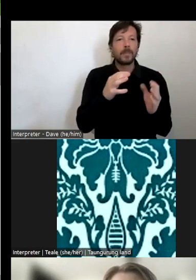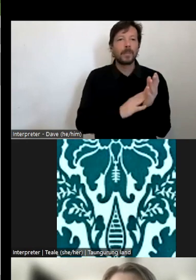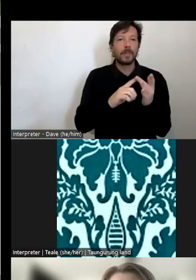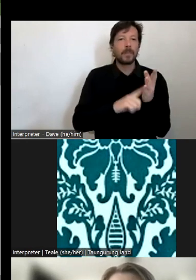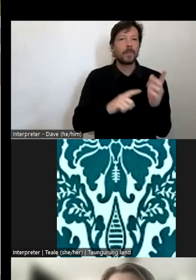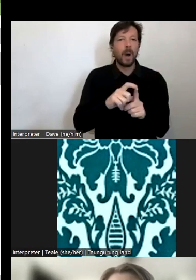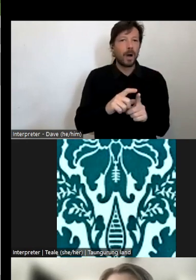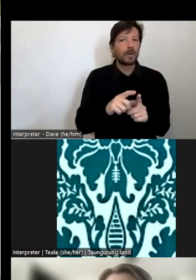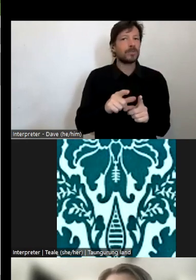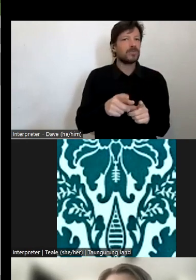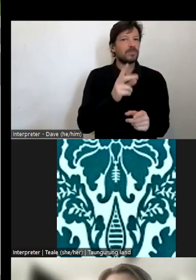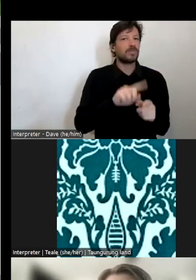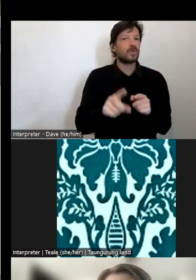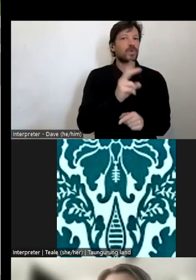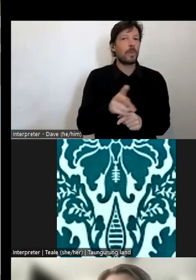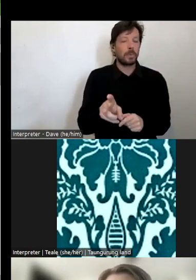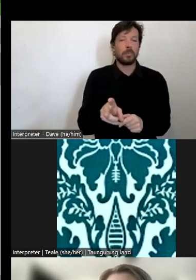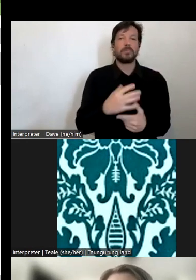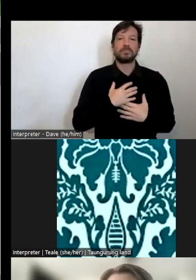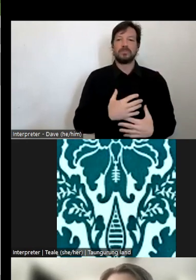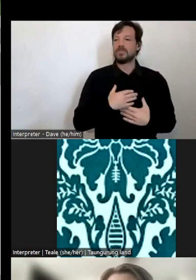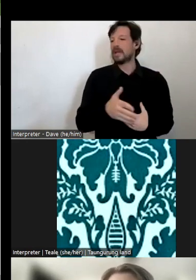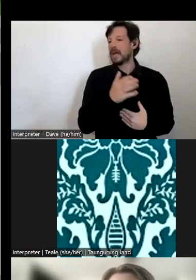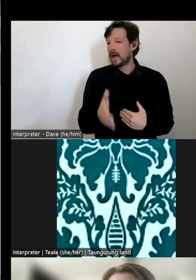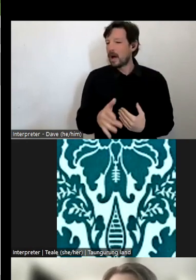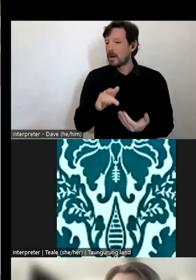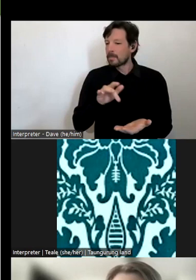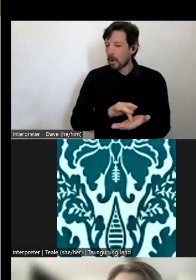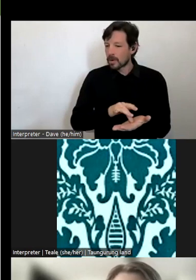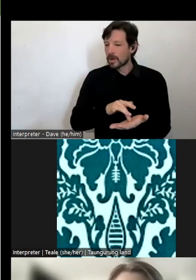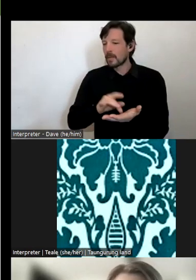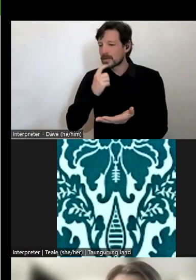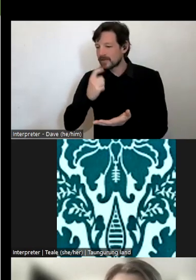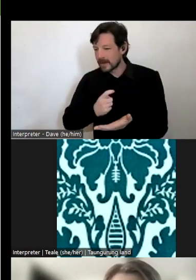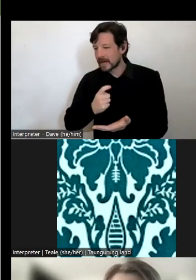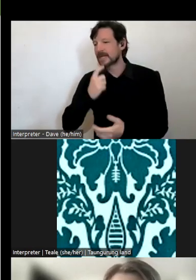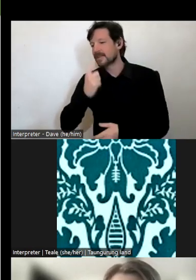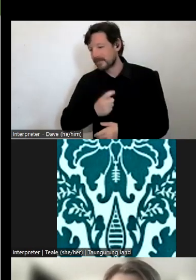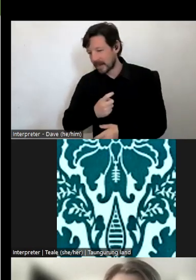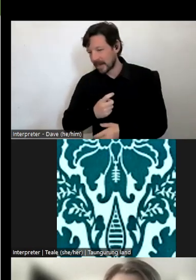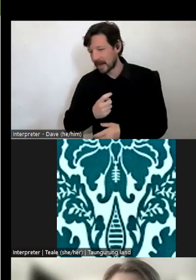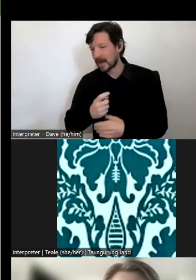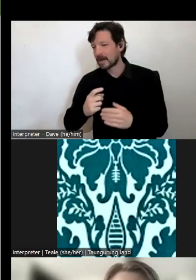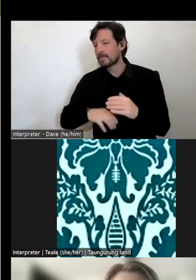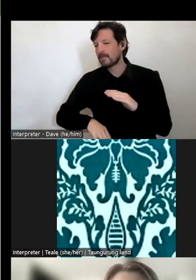And then you can see the others moderately-severe, severe-to-profound, and there's a little bit of missing data.